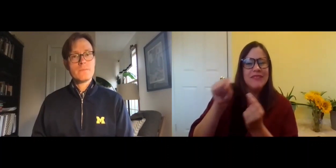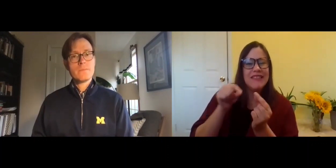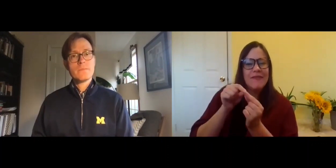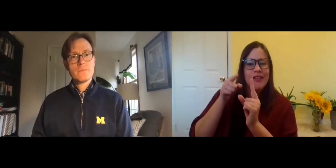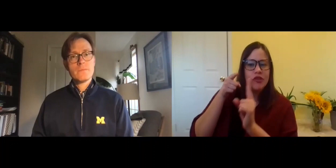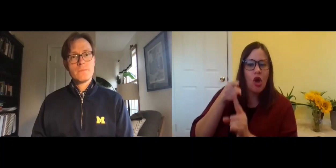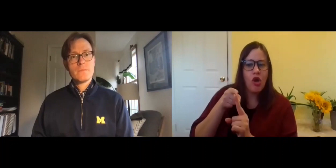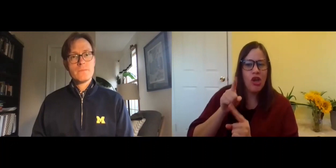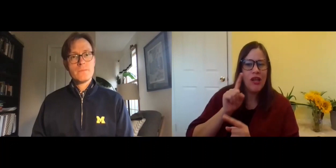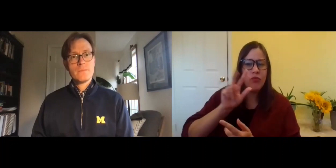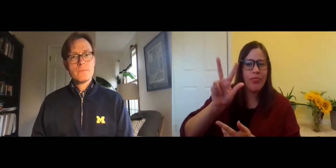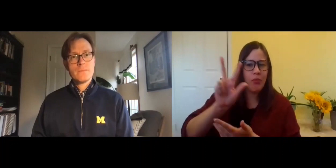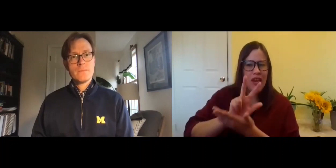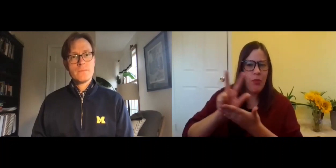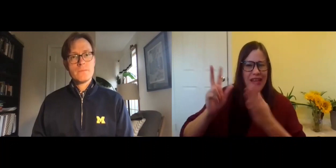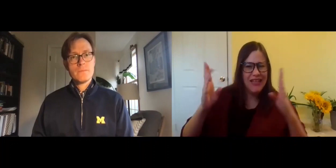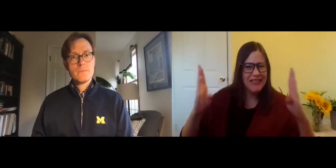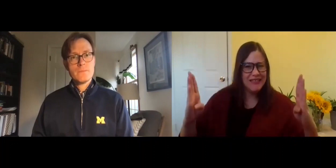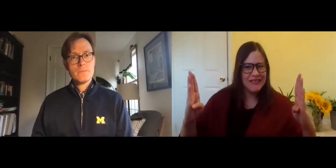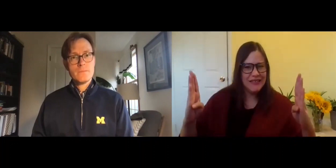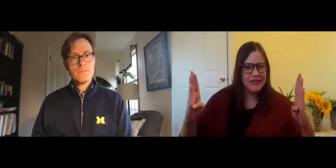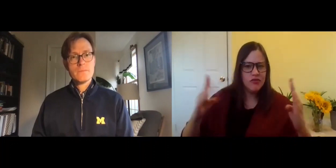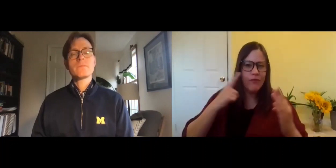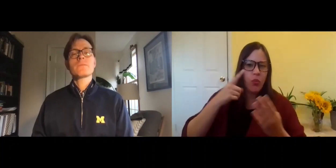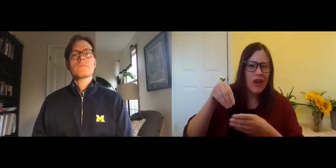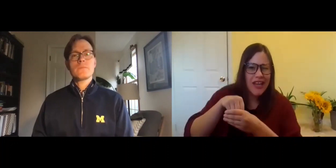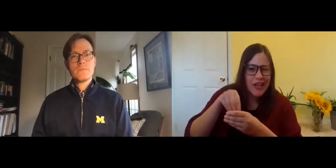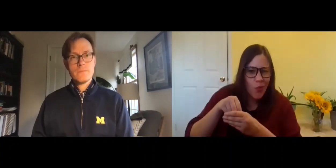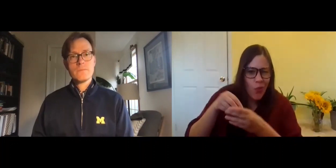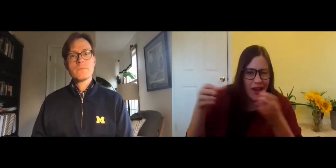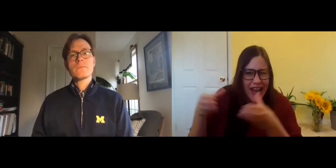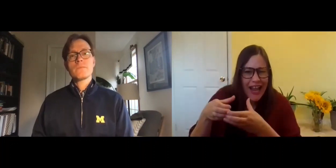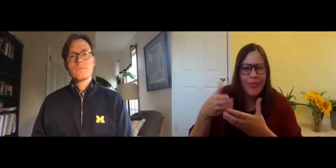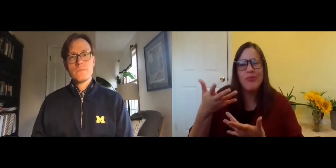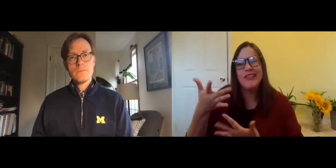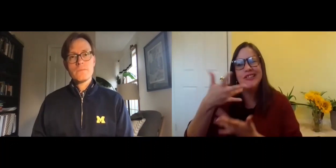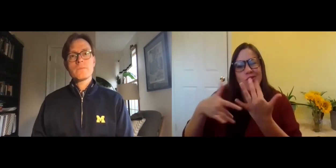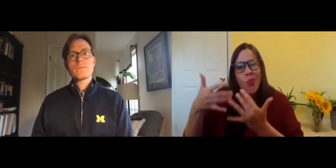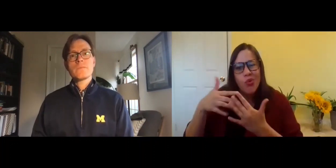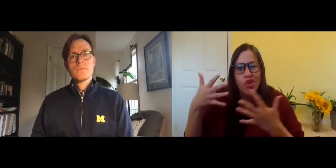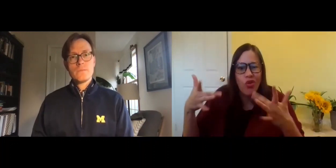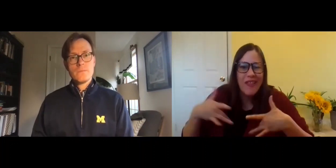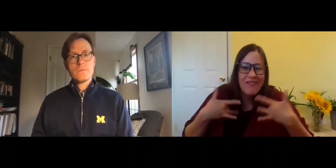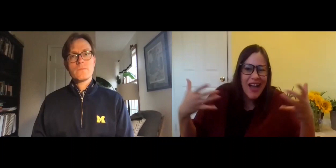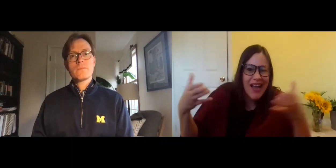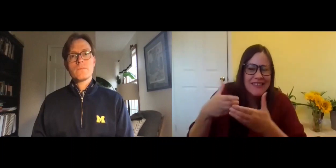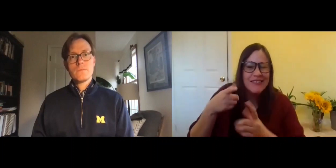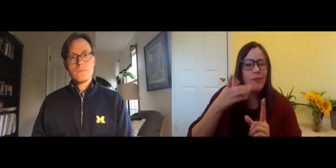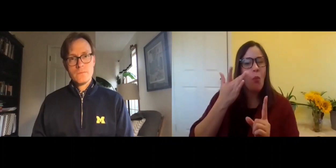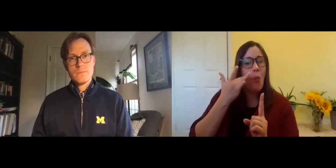Also under the order, there is a specific timeline of three weeks for these restrictions